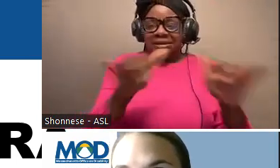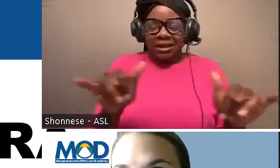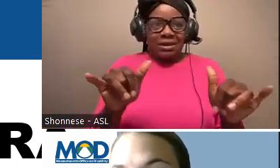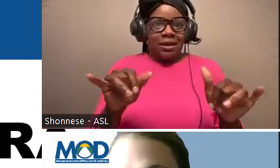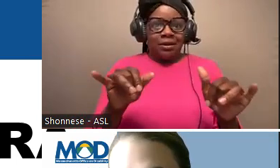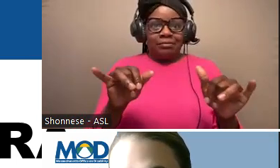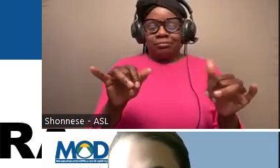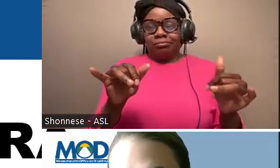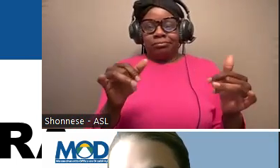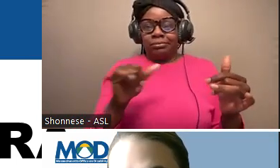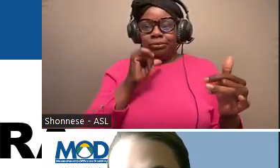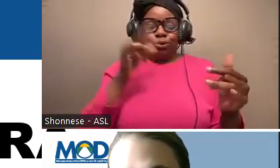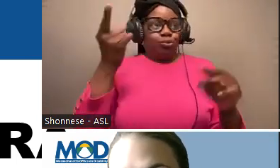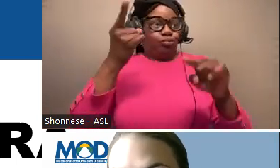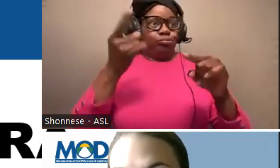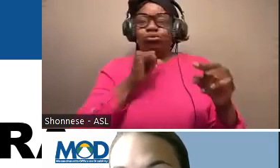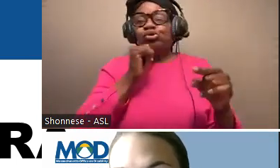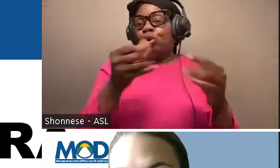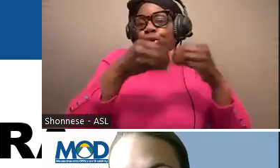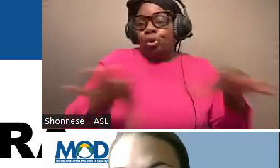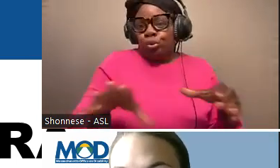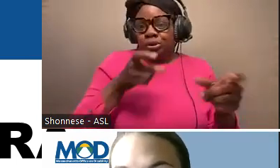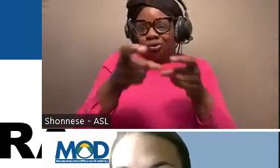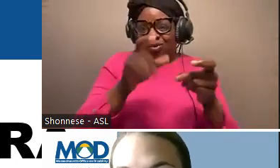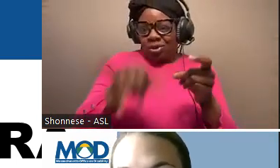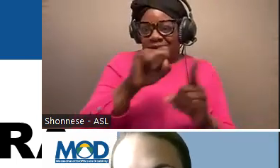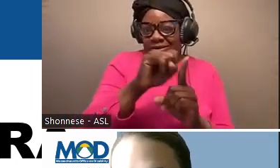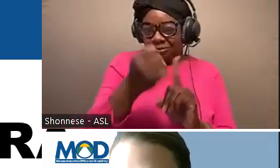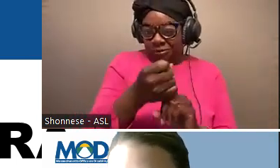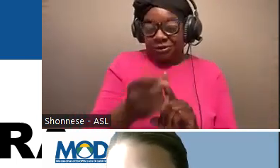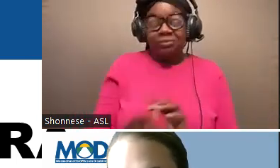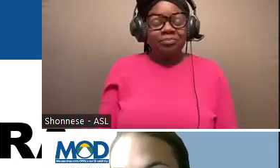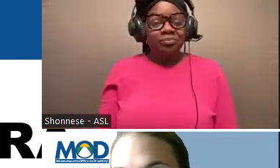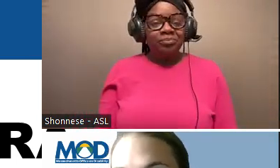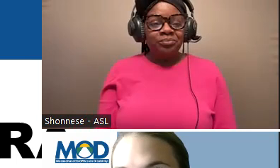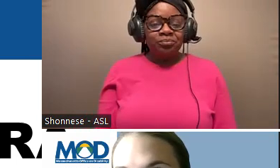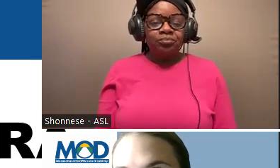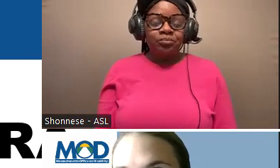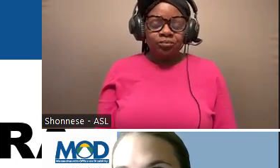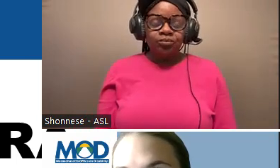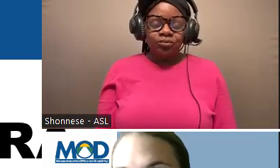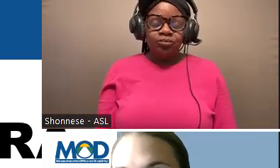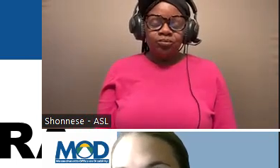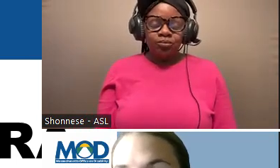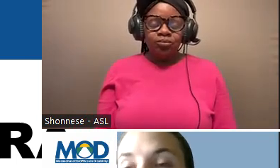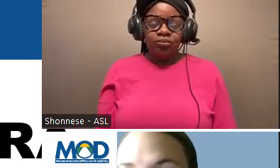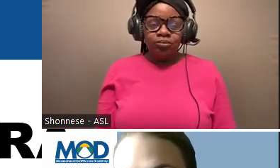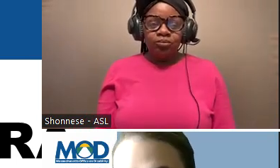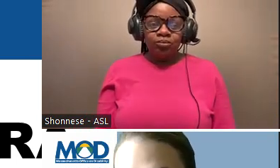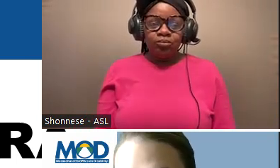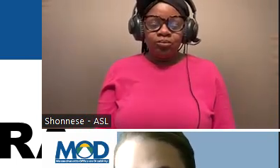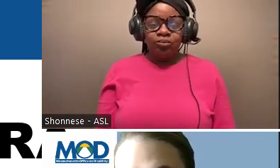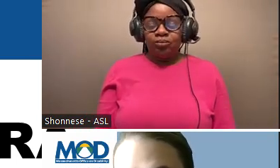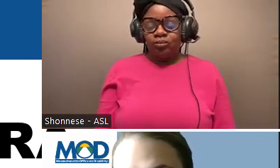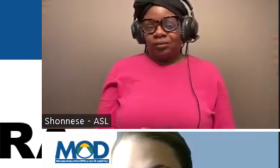sort of losing control of the situation. So, and sort of hurting the employer and having